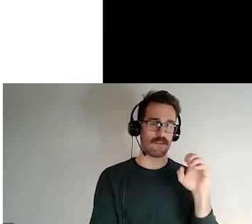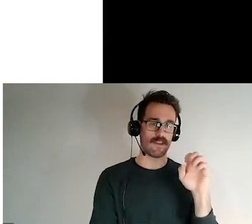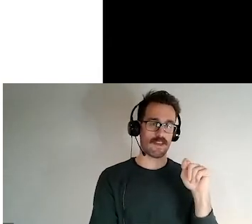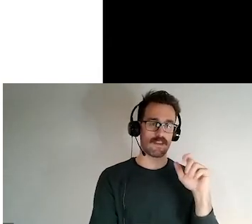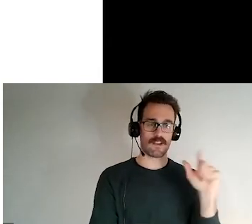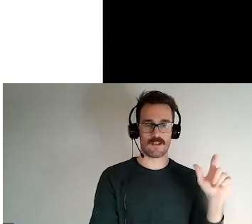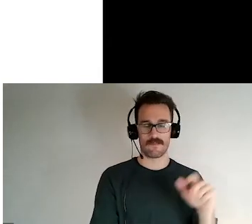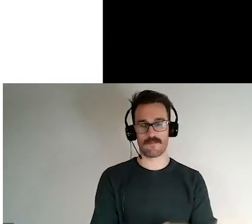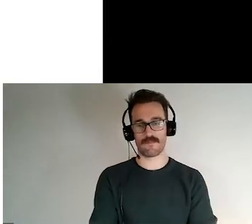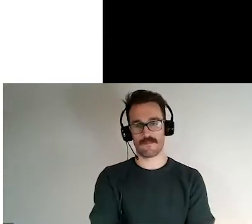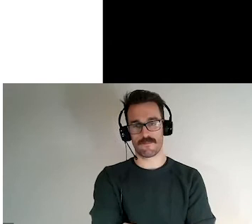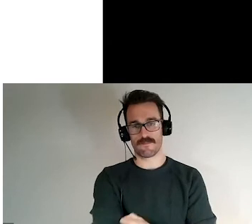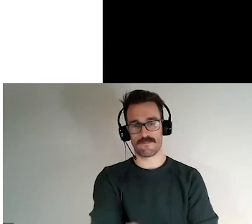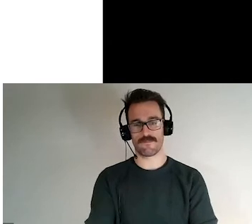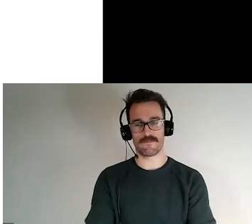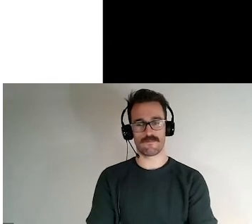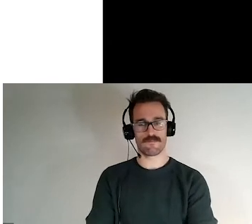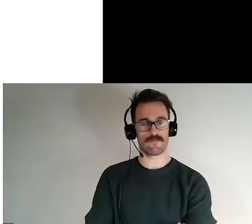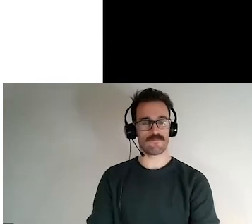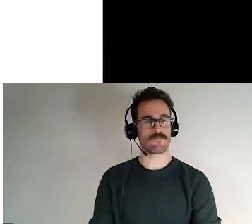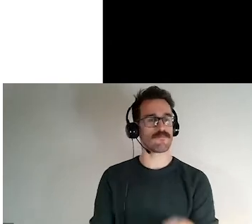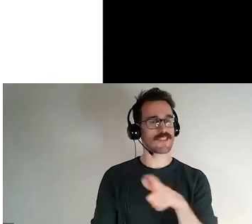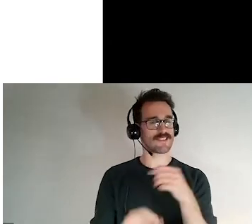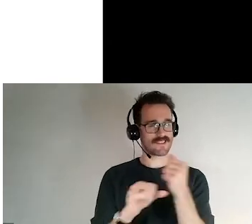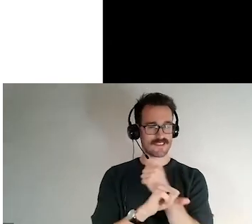This statistic and further research in this area demonstrates